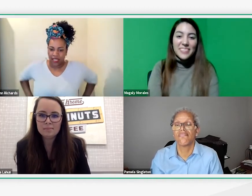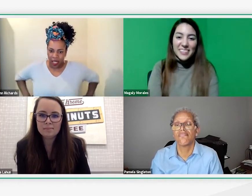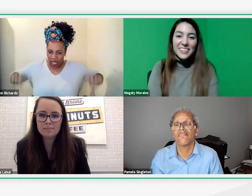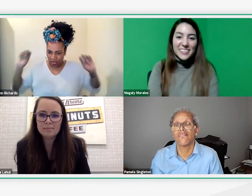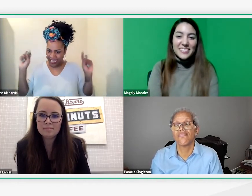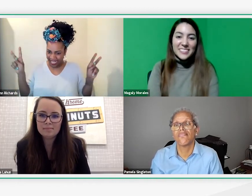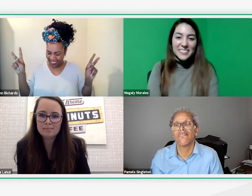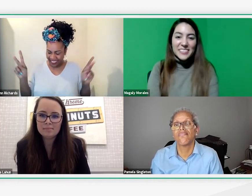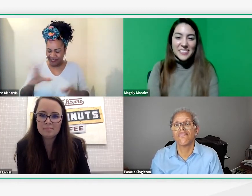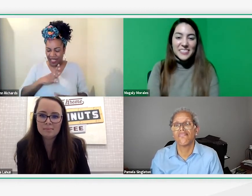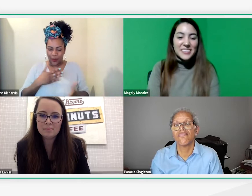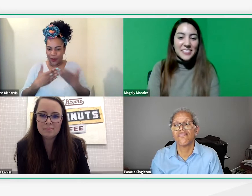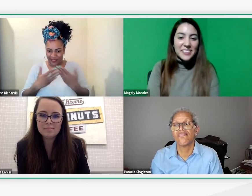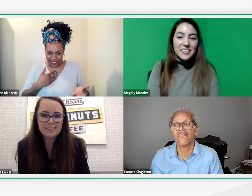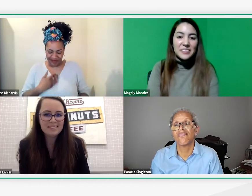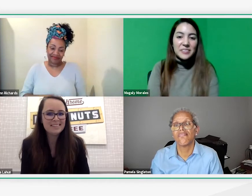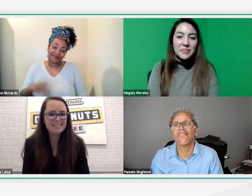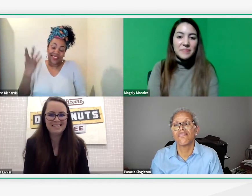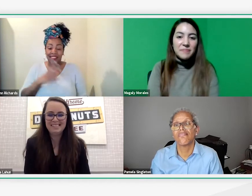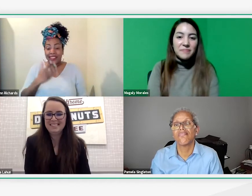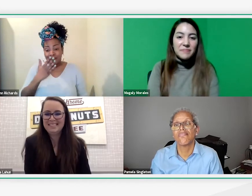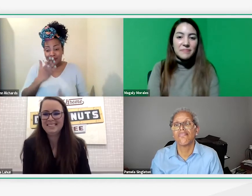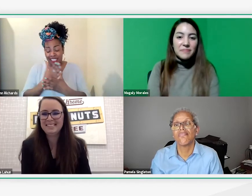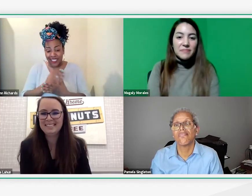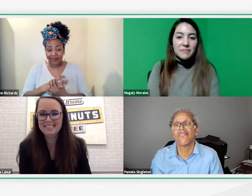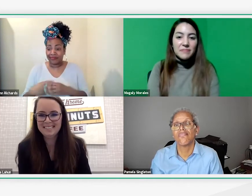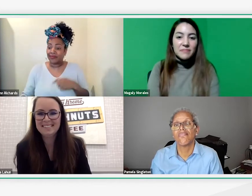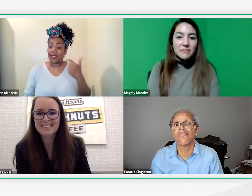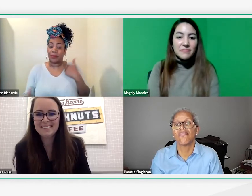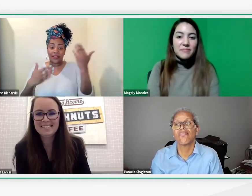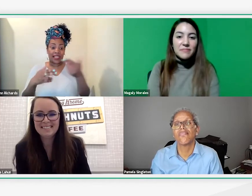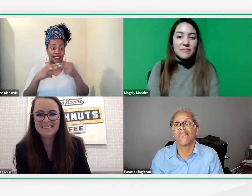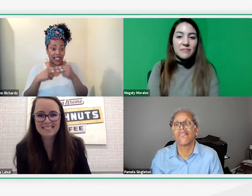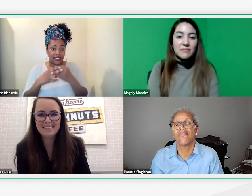the IRS is saying, 'Give me my money back!' So, OK, whatever. Thank you for